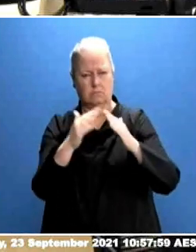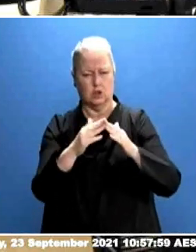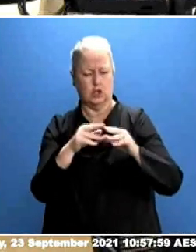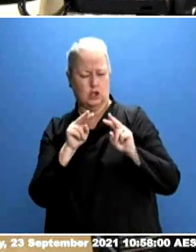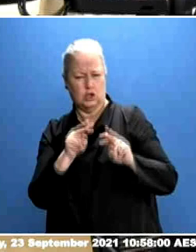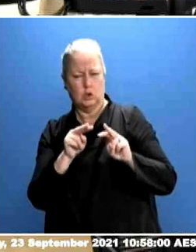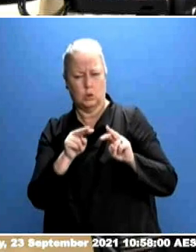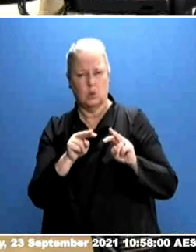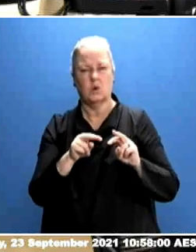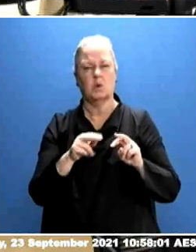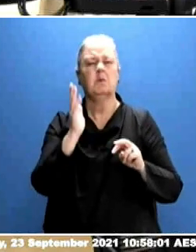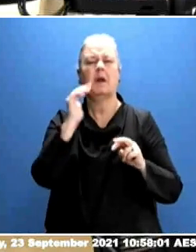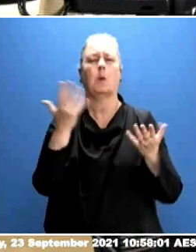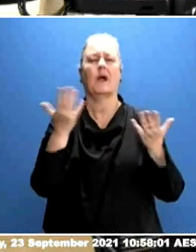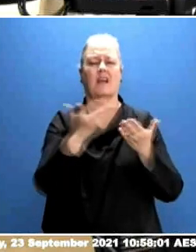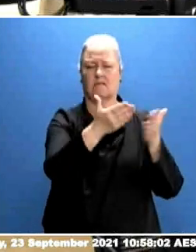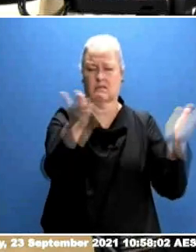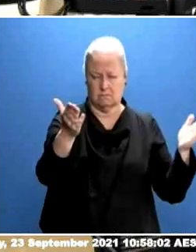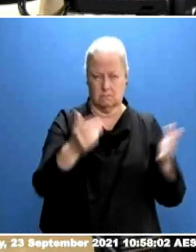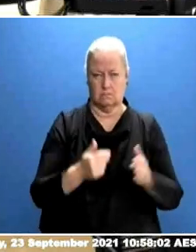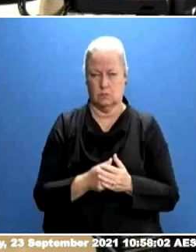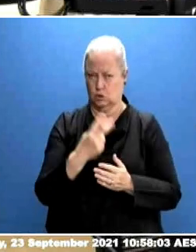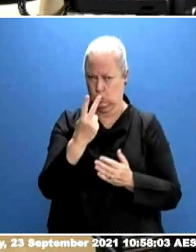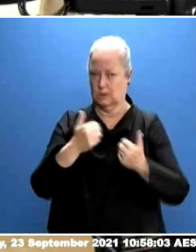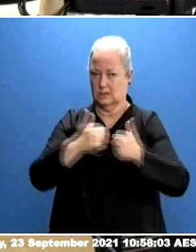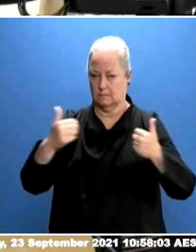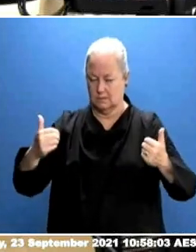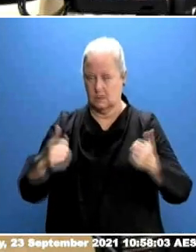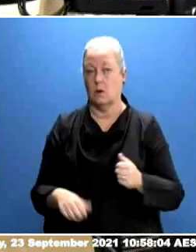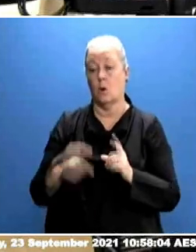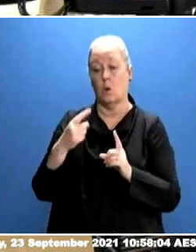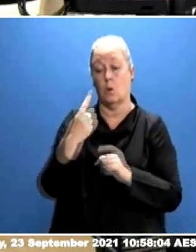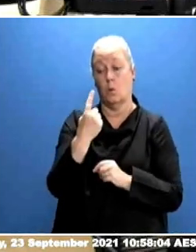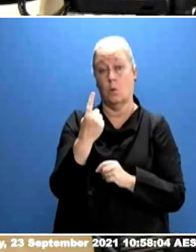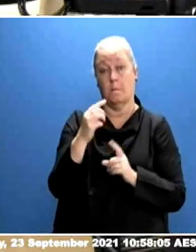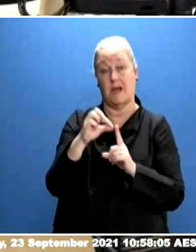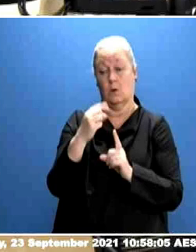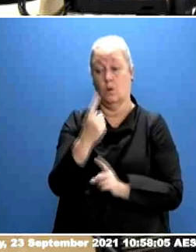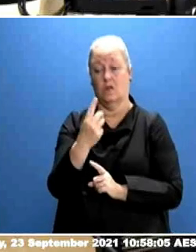That's right? DR THOMPSON: Yes, that's correct. Now, for the ones on page 133 at the bottom,